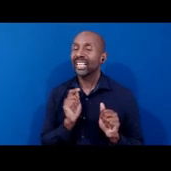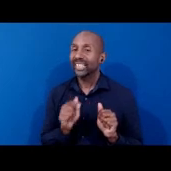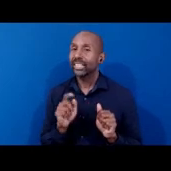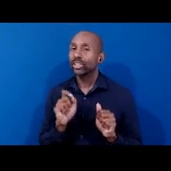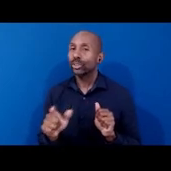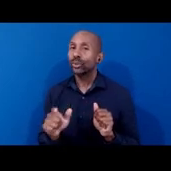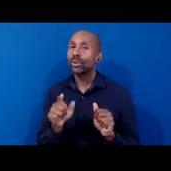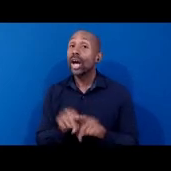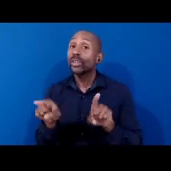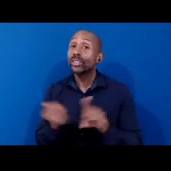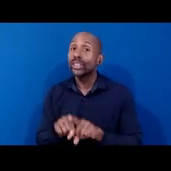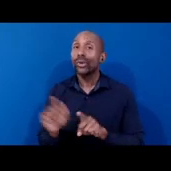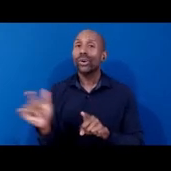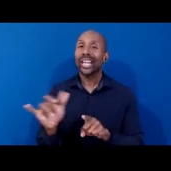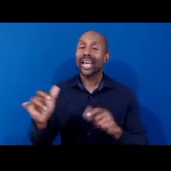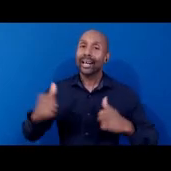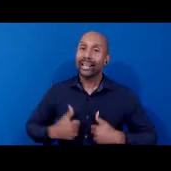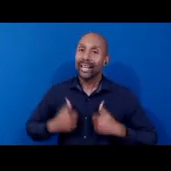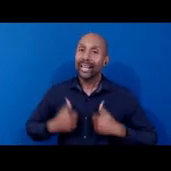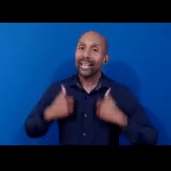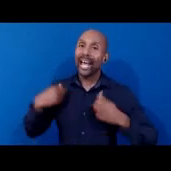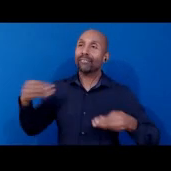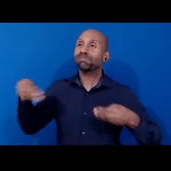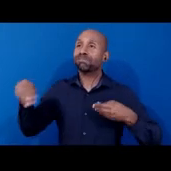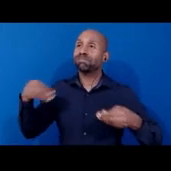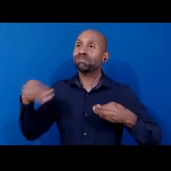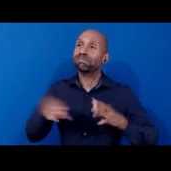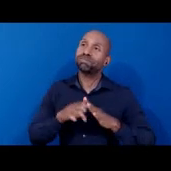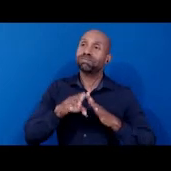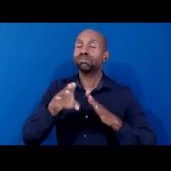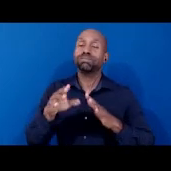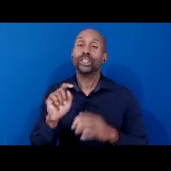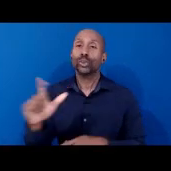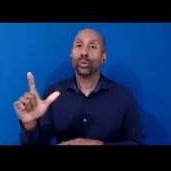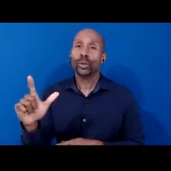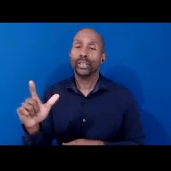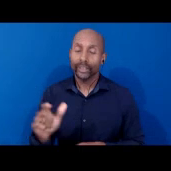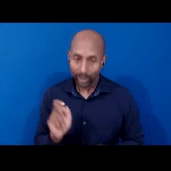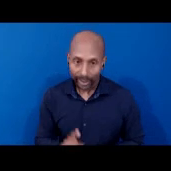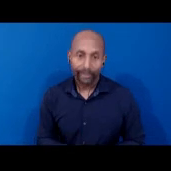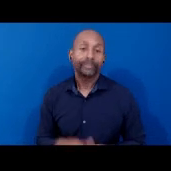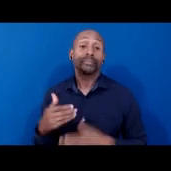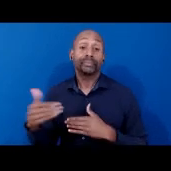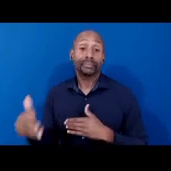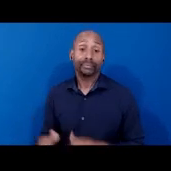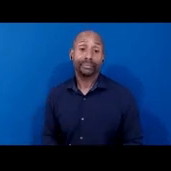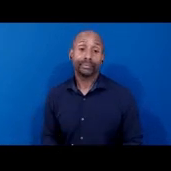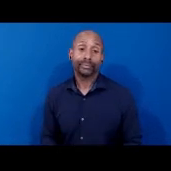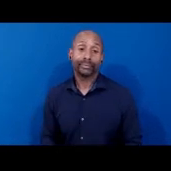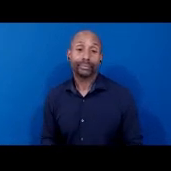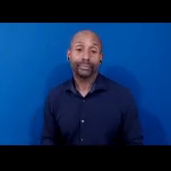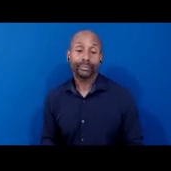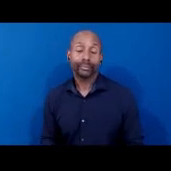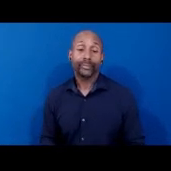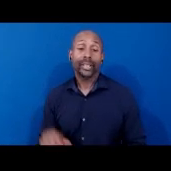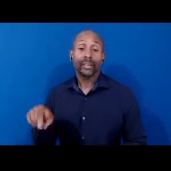So if you could go ahead and move forward, it'd be great. So beyond 100K's vision is that all students have high have the